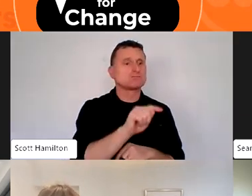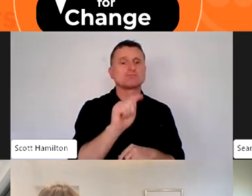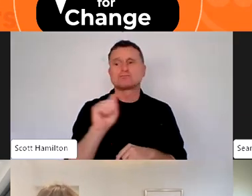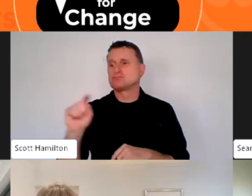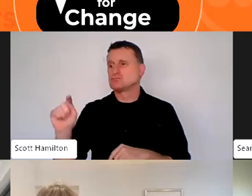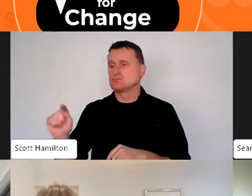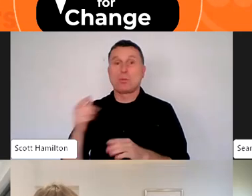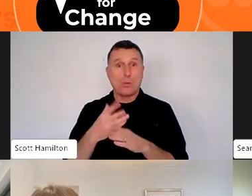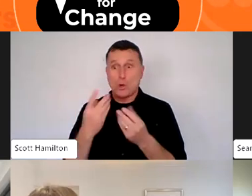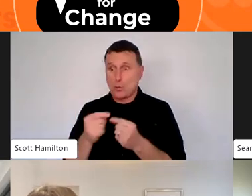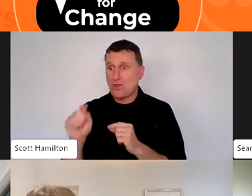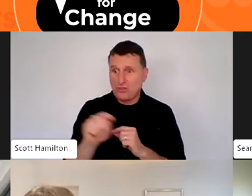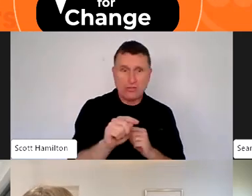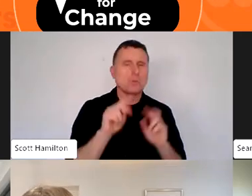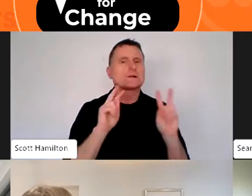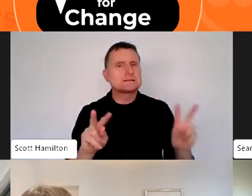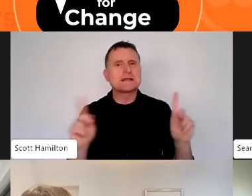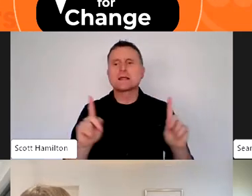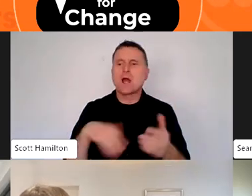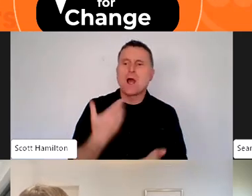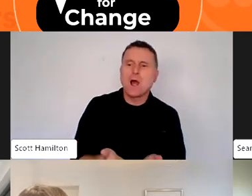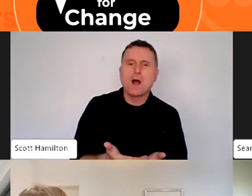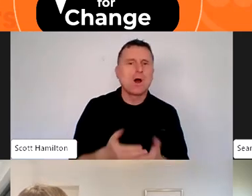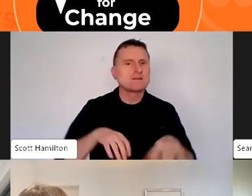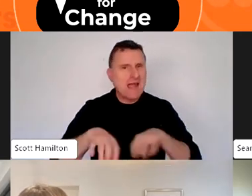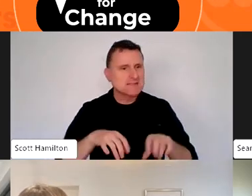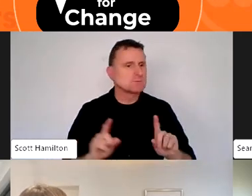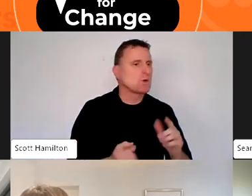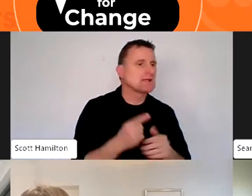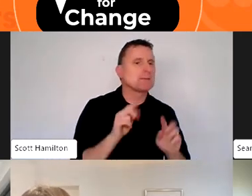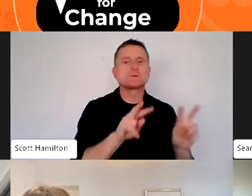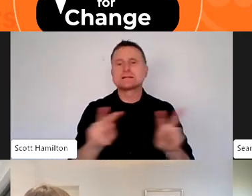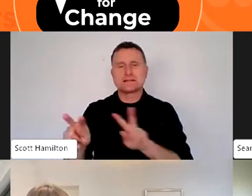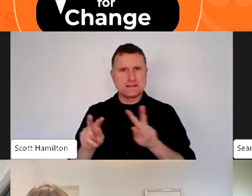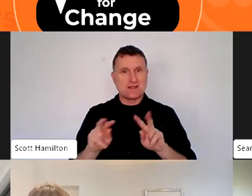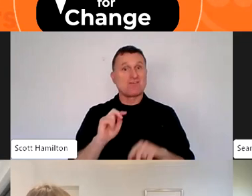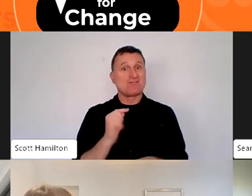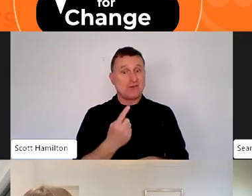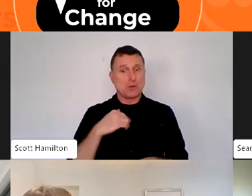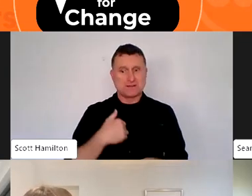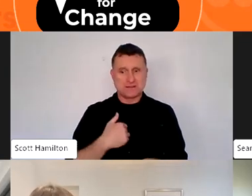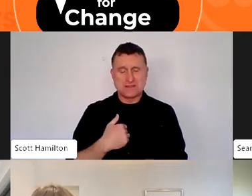in practice. First of all, we need to expect and value diversity in